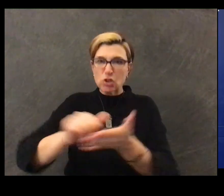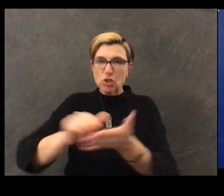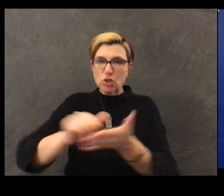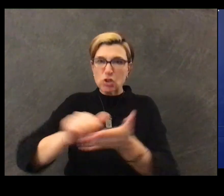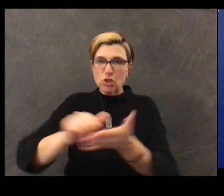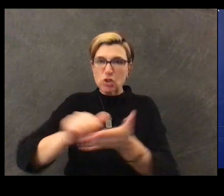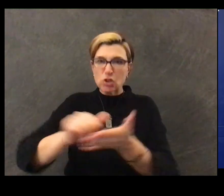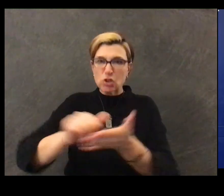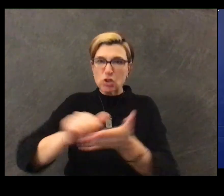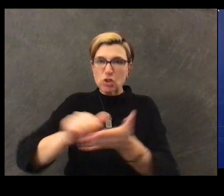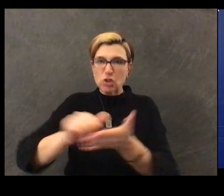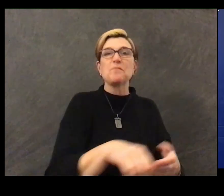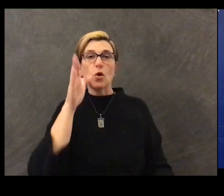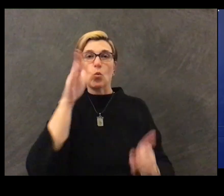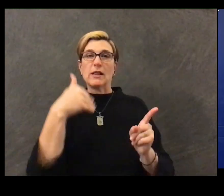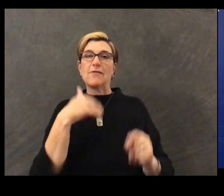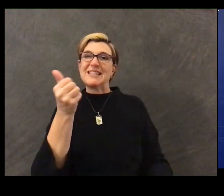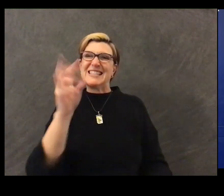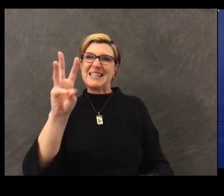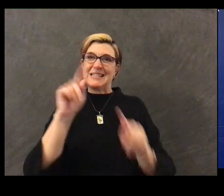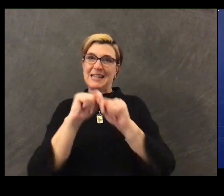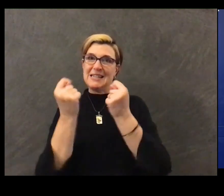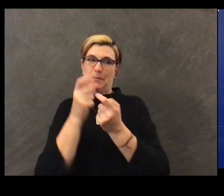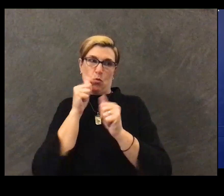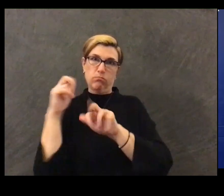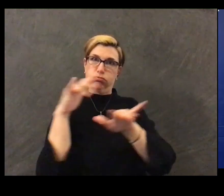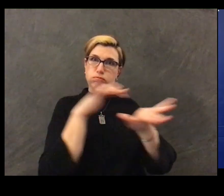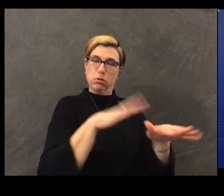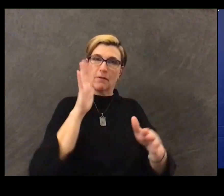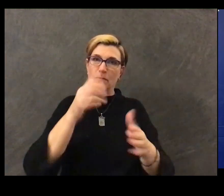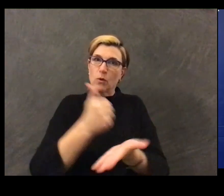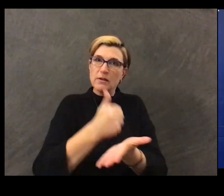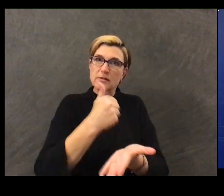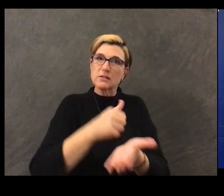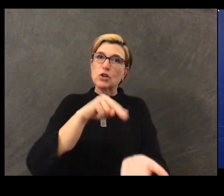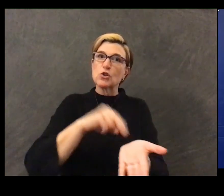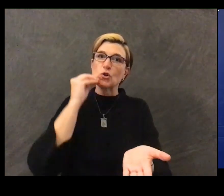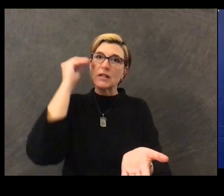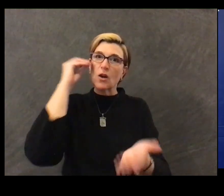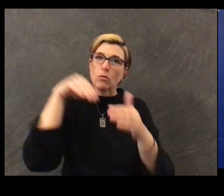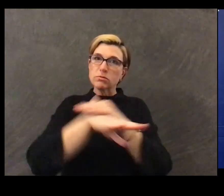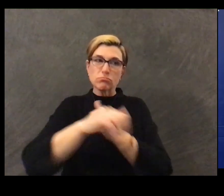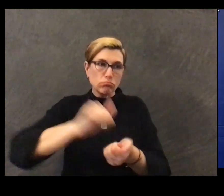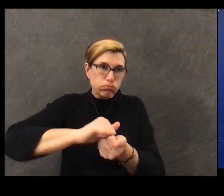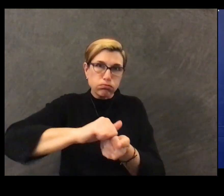sending 16 teams to assist in nursing home operations as the president also